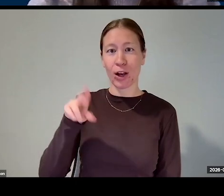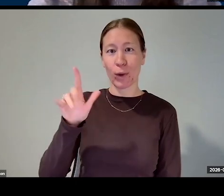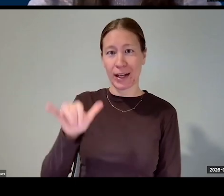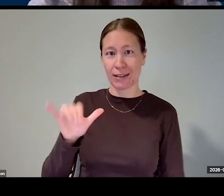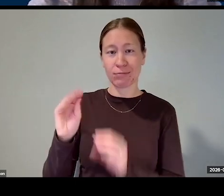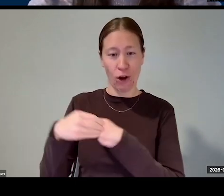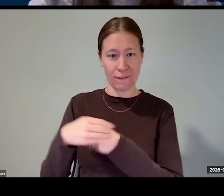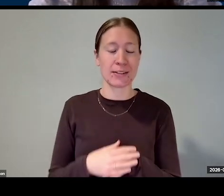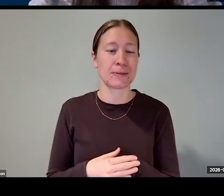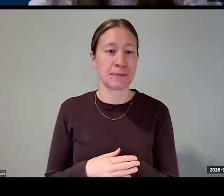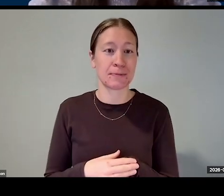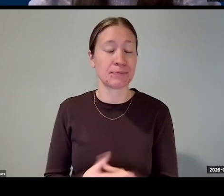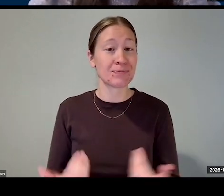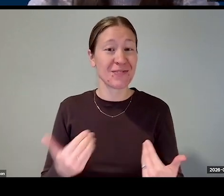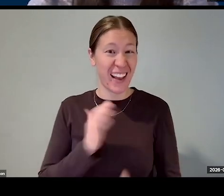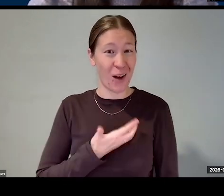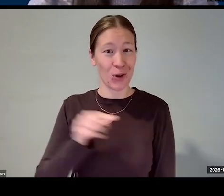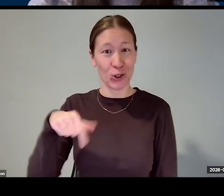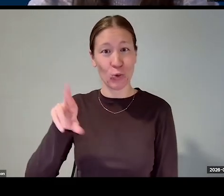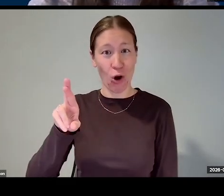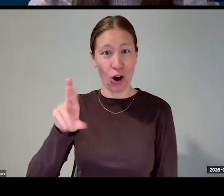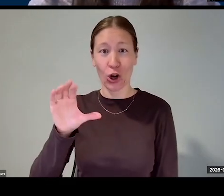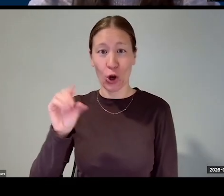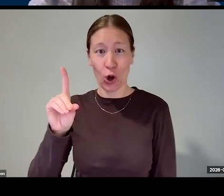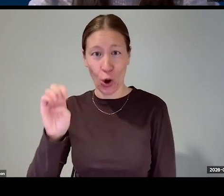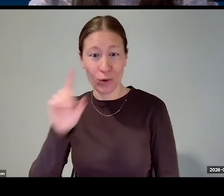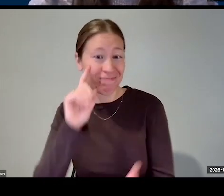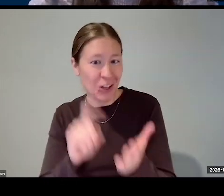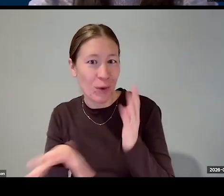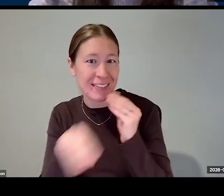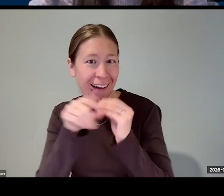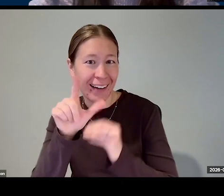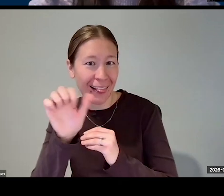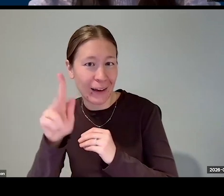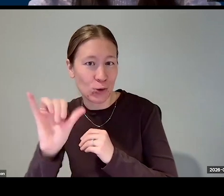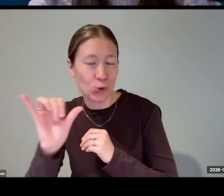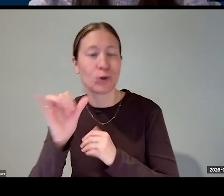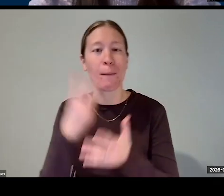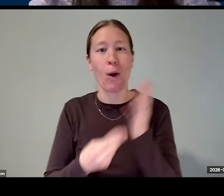We have a QR code and a link to our happenings at Michigan page,